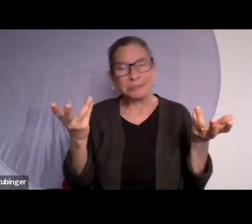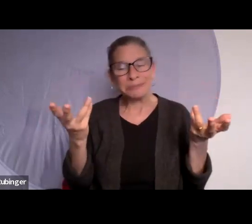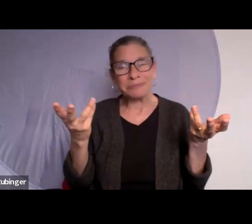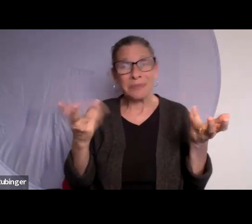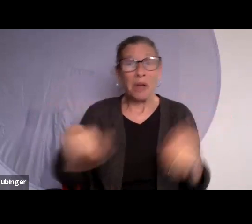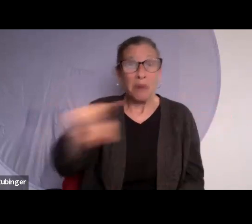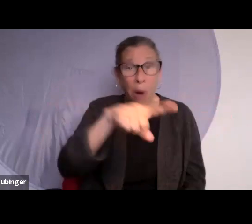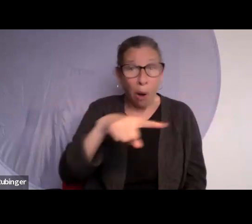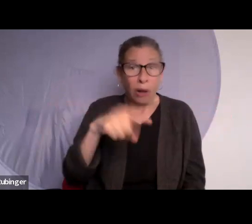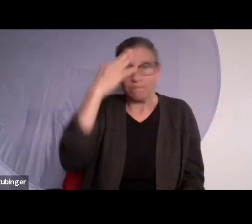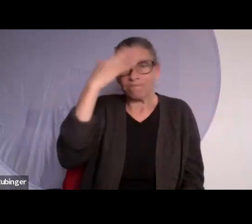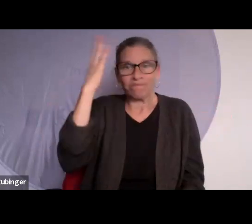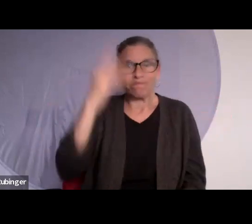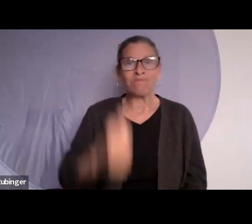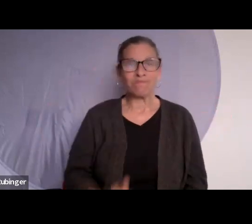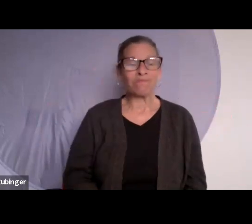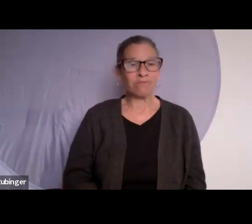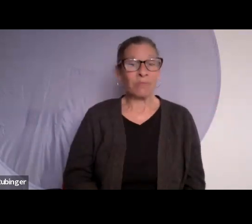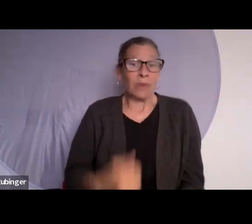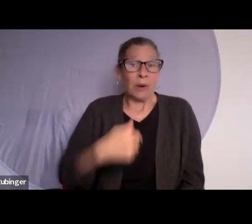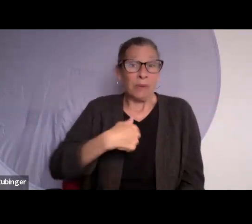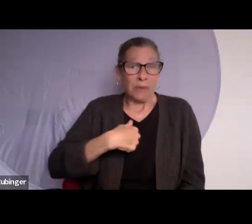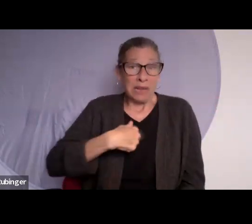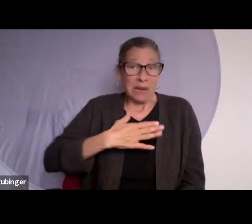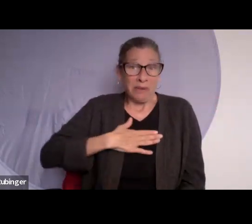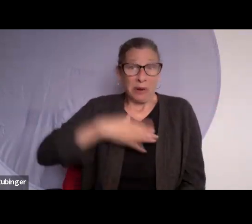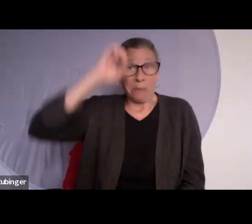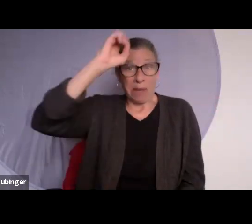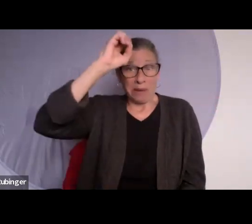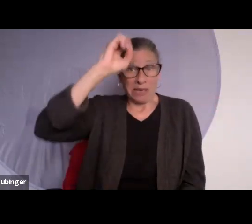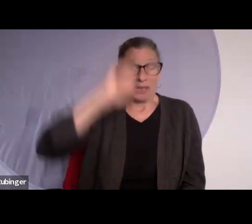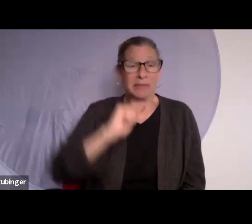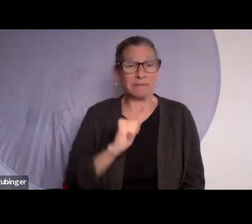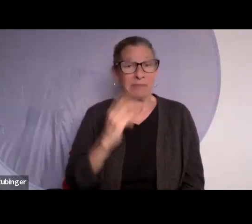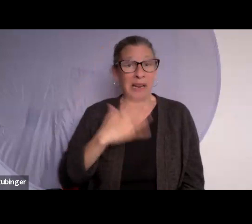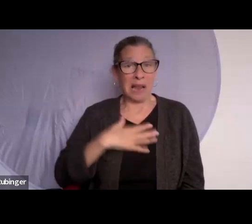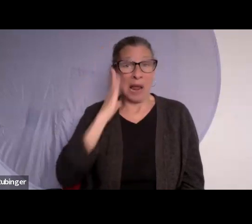others. Or to me. This is a great tool for us right now. I